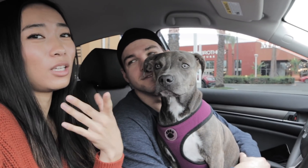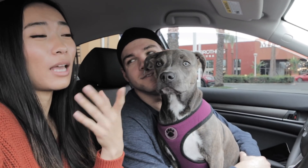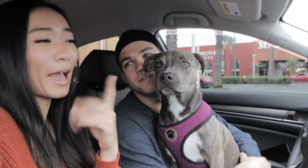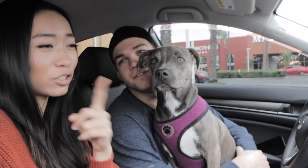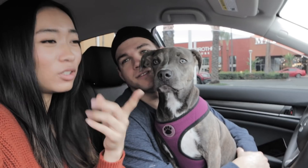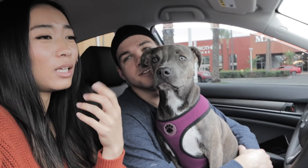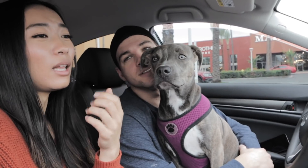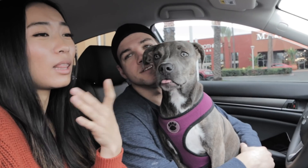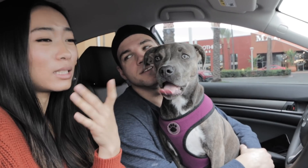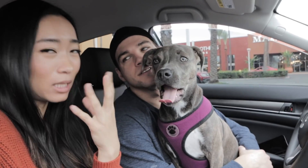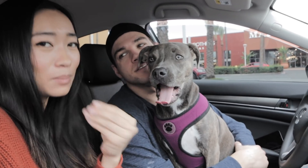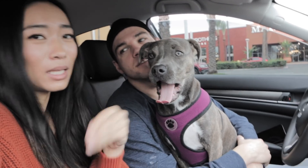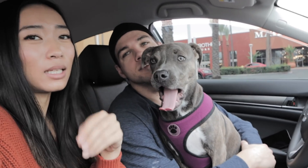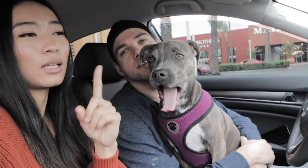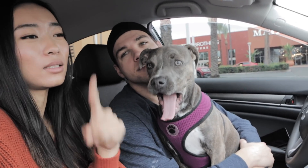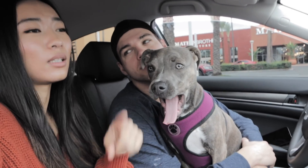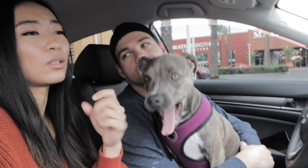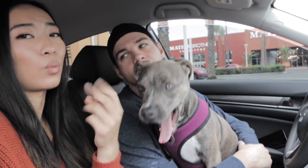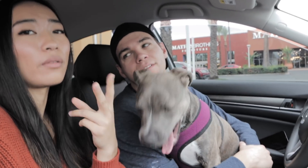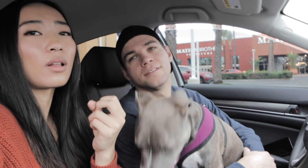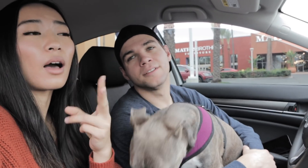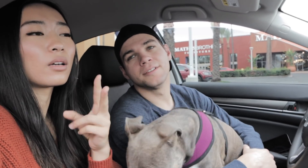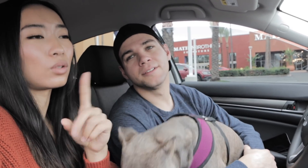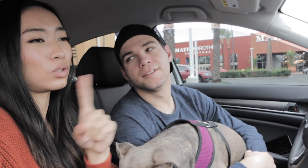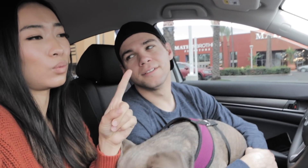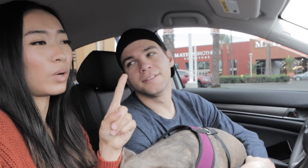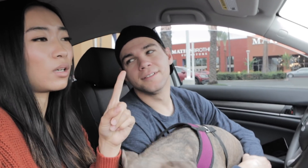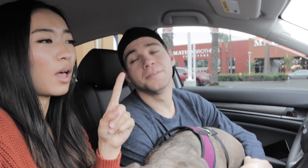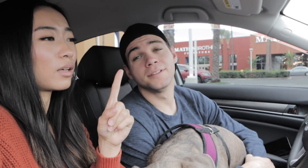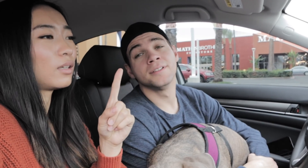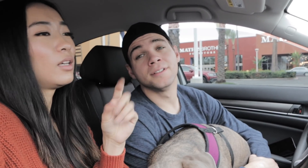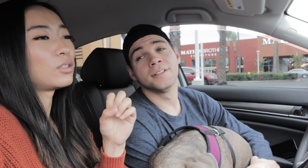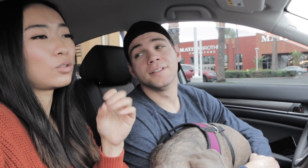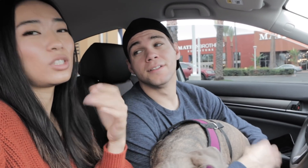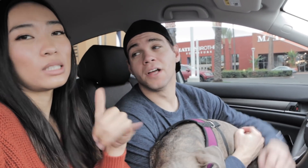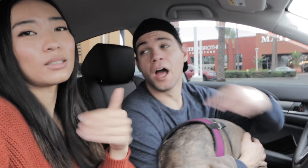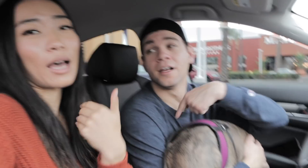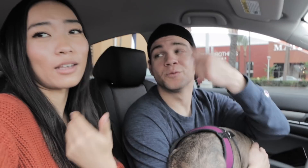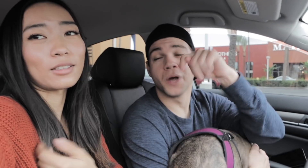She actually sleeps in until 12 o'clock or one o'clock so she's still tired